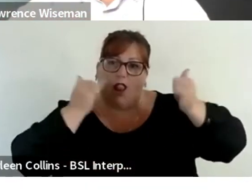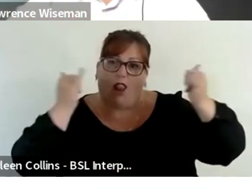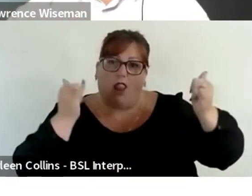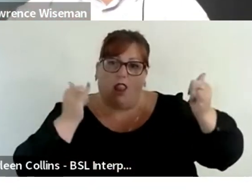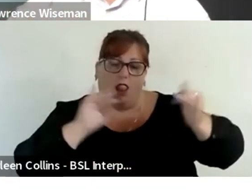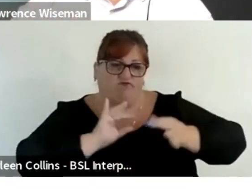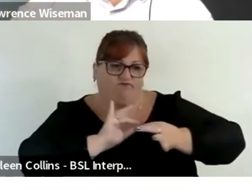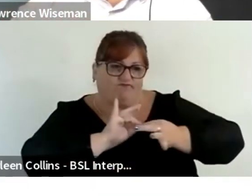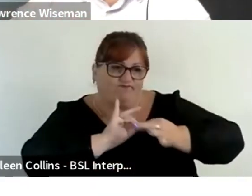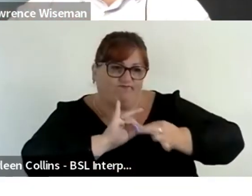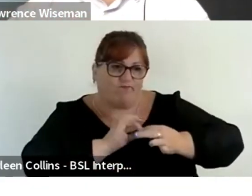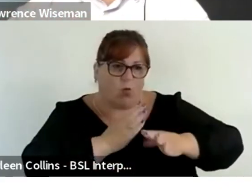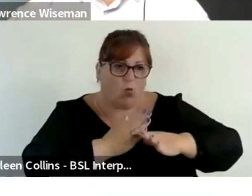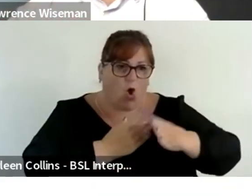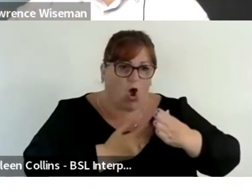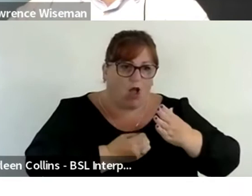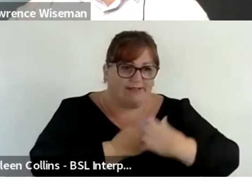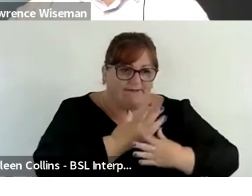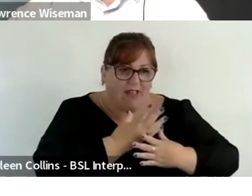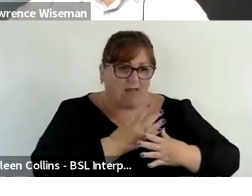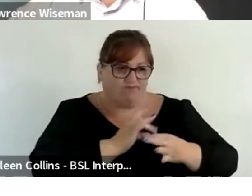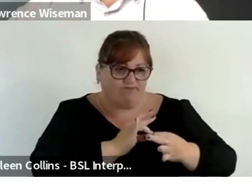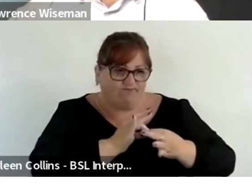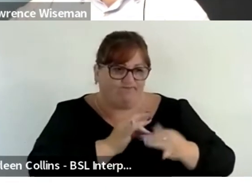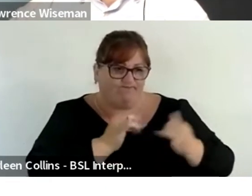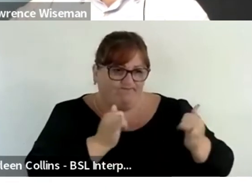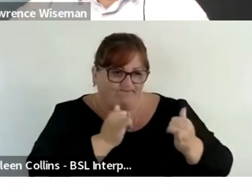Now, that in some places has been a challenge for me.